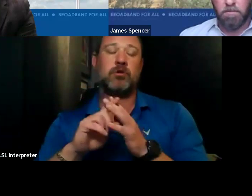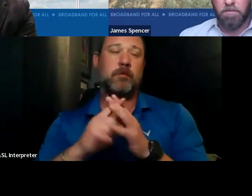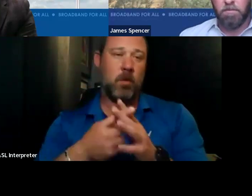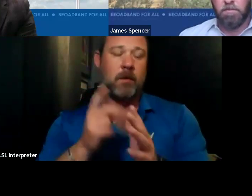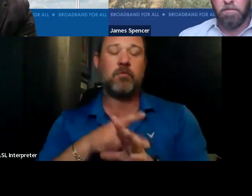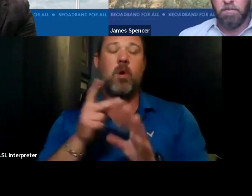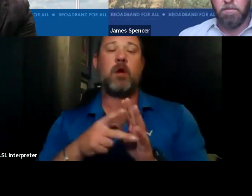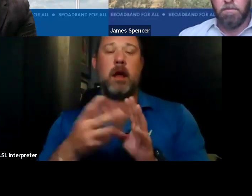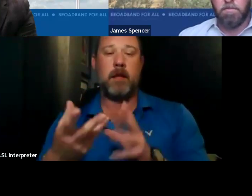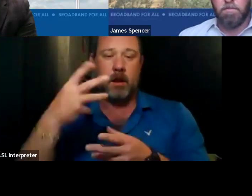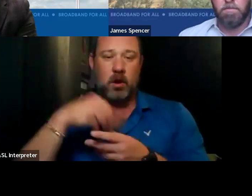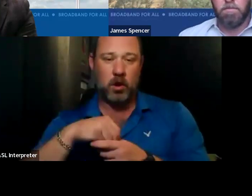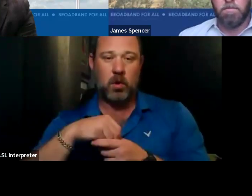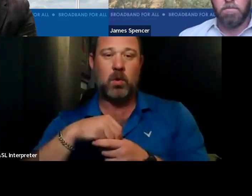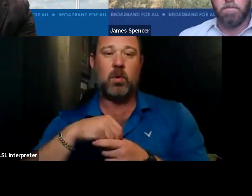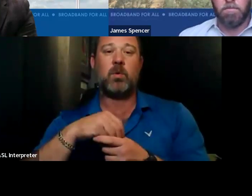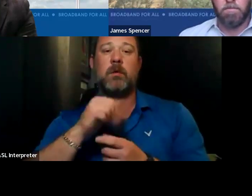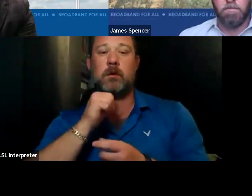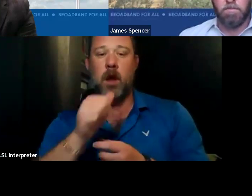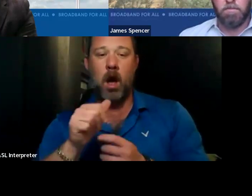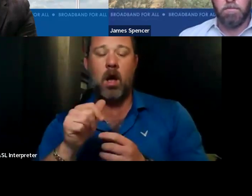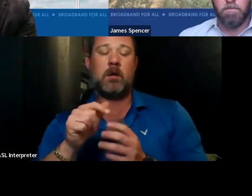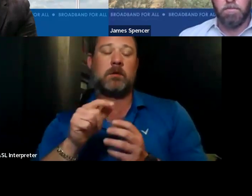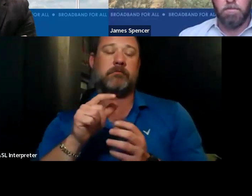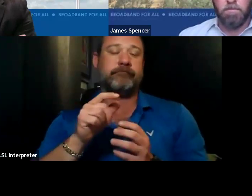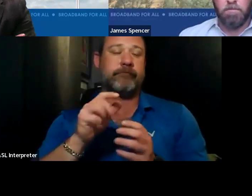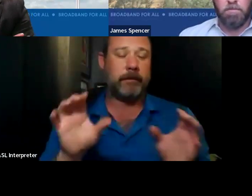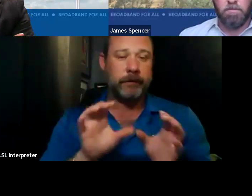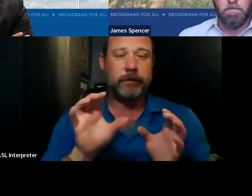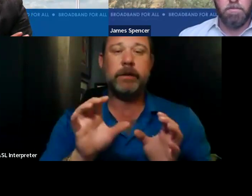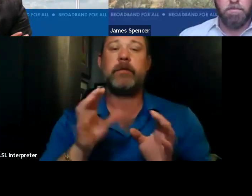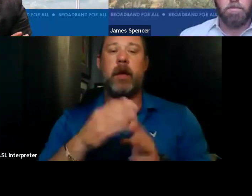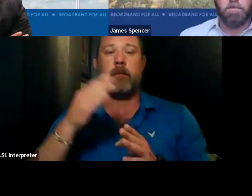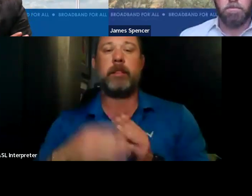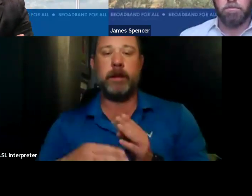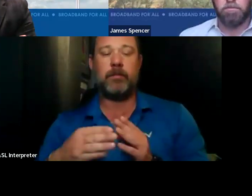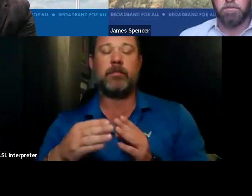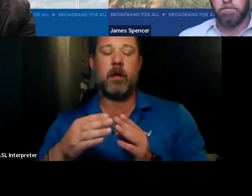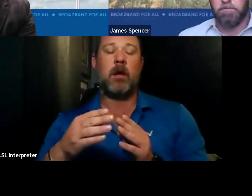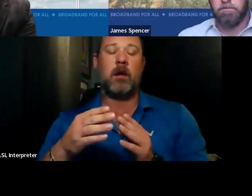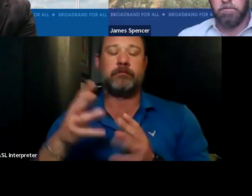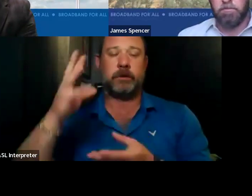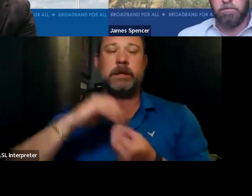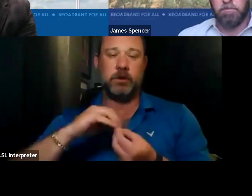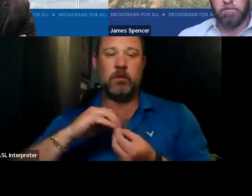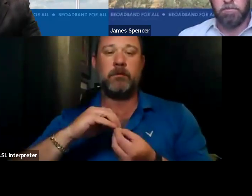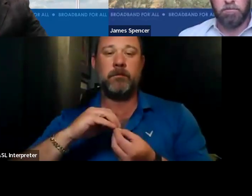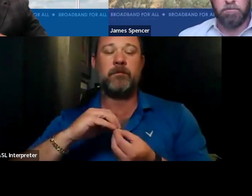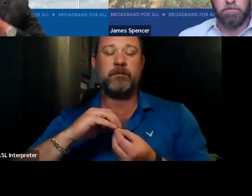that include the non-deployment activities, that kind of complete the continuum. And you know,